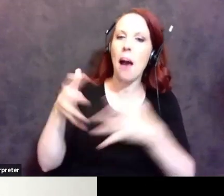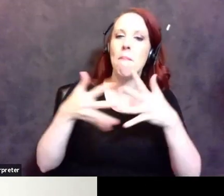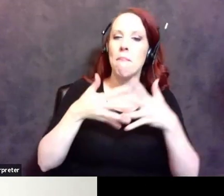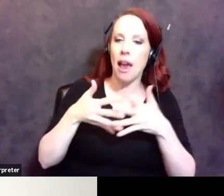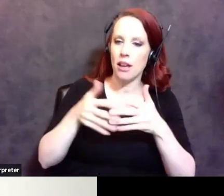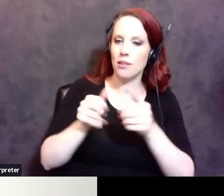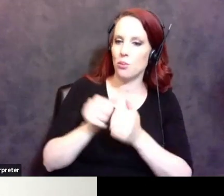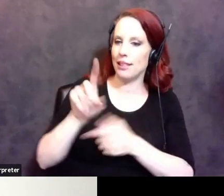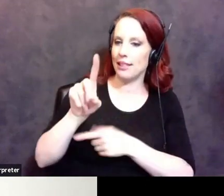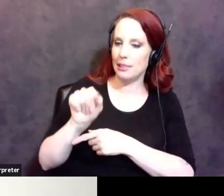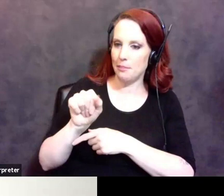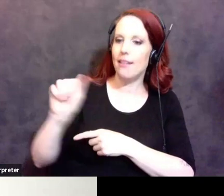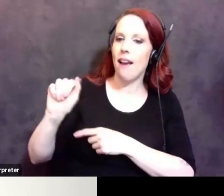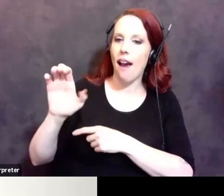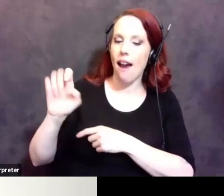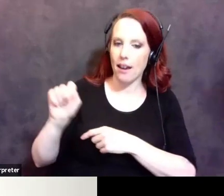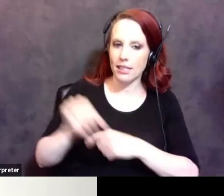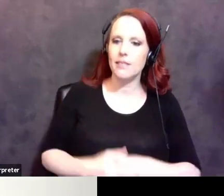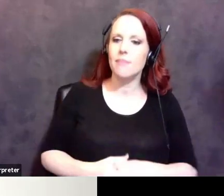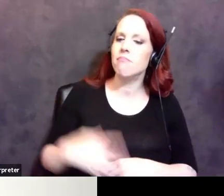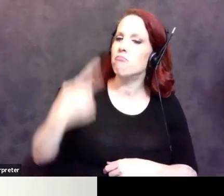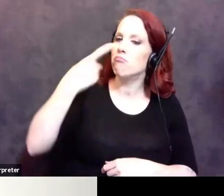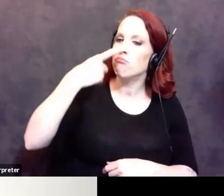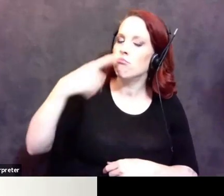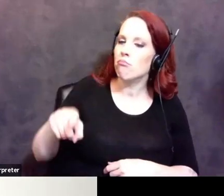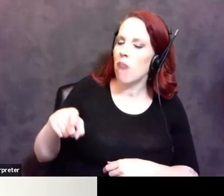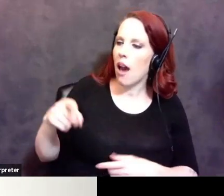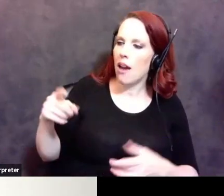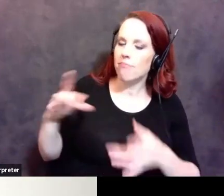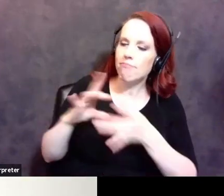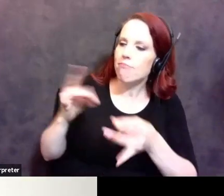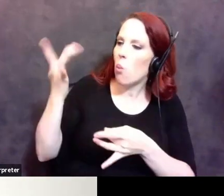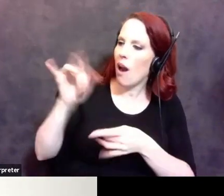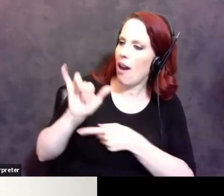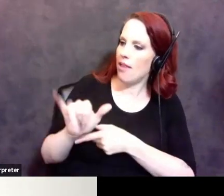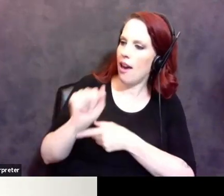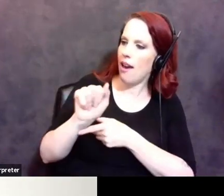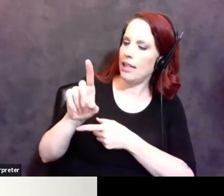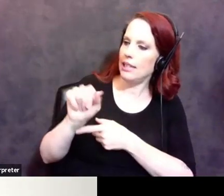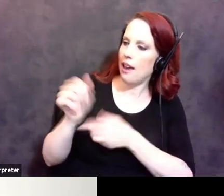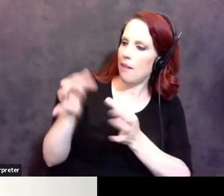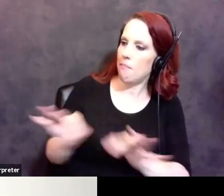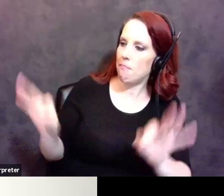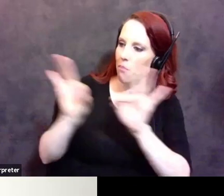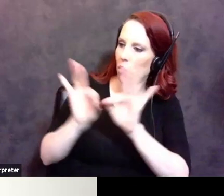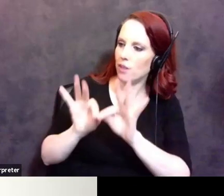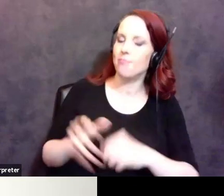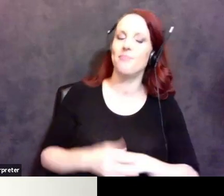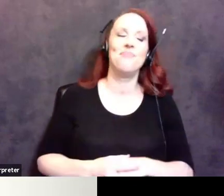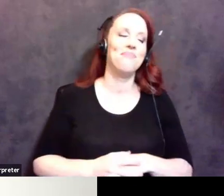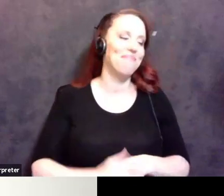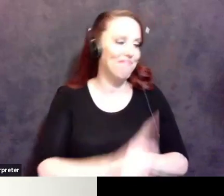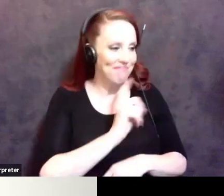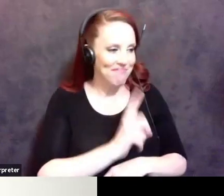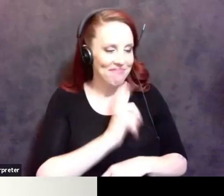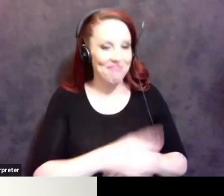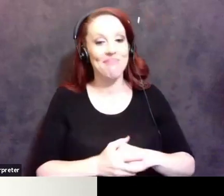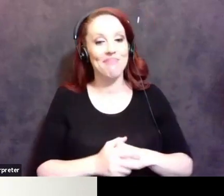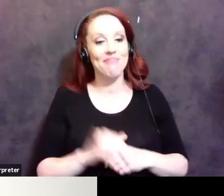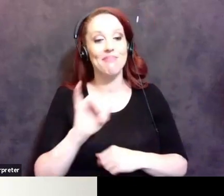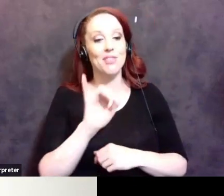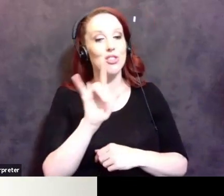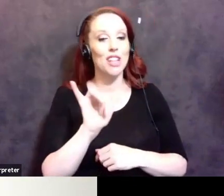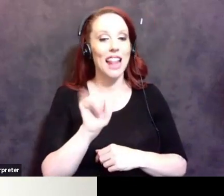Can you say a bit about why that is so important? Sure. So July 26th is the date.